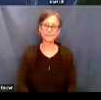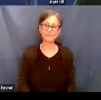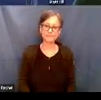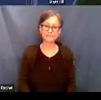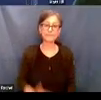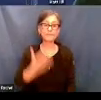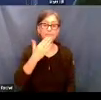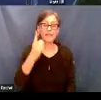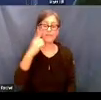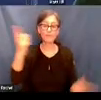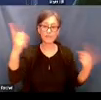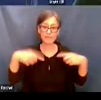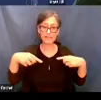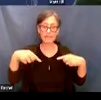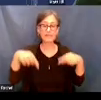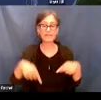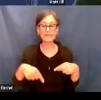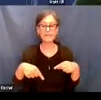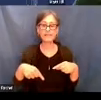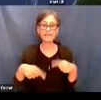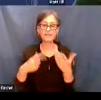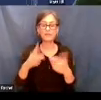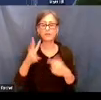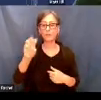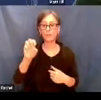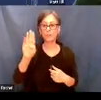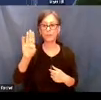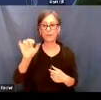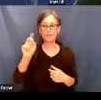Thank you for attending this informal webinar. Have a good day.